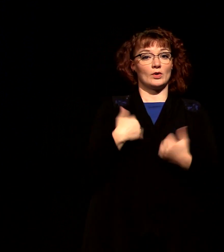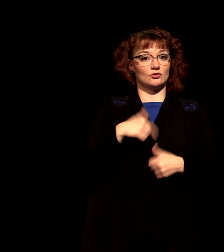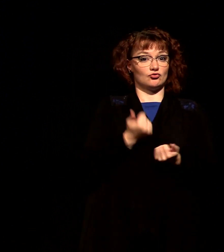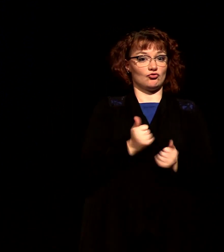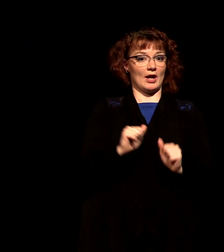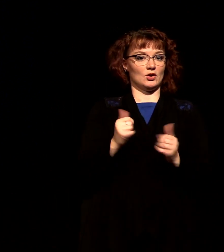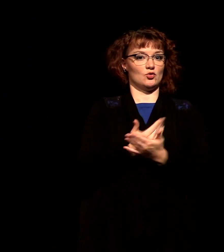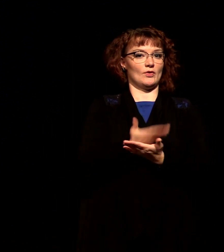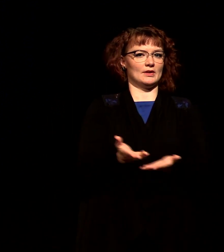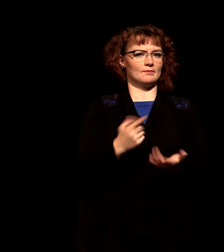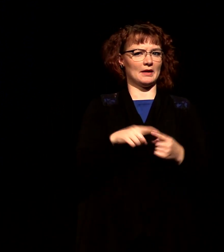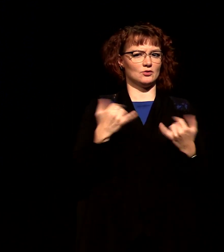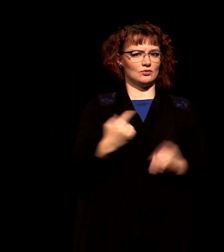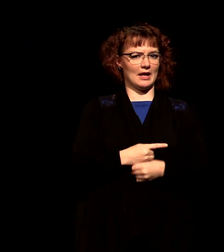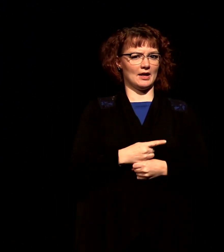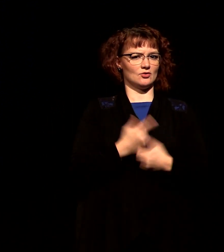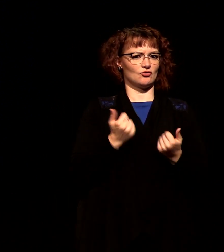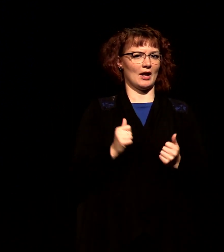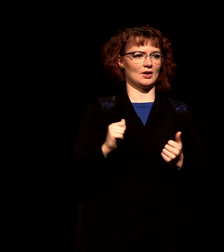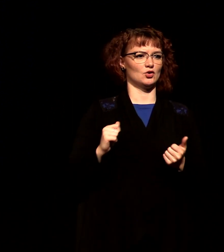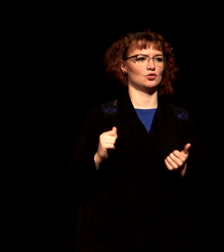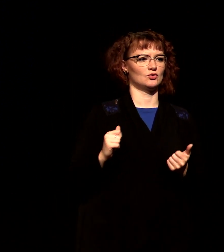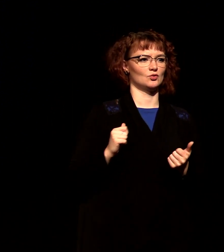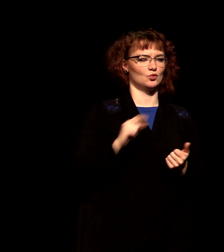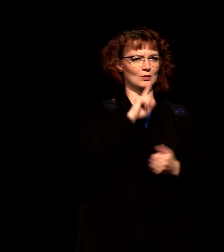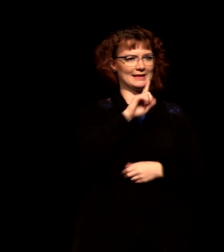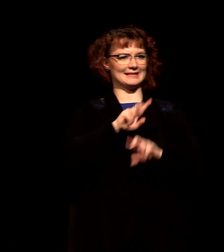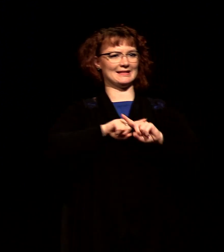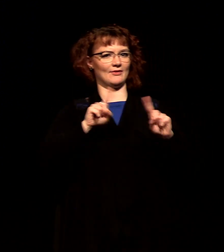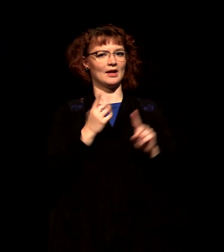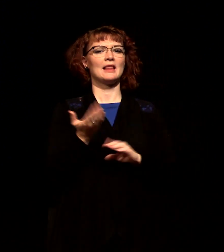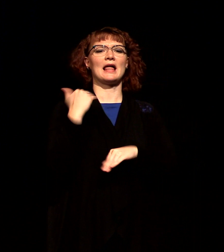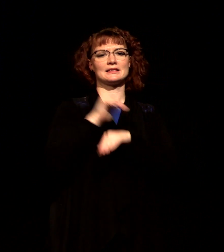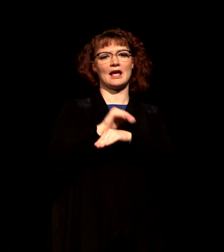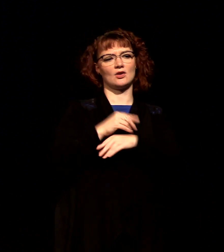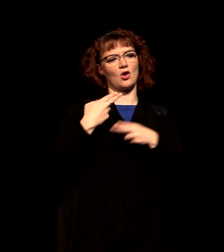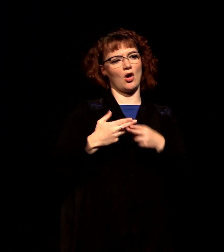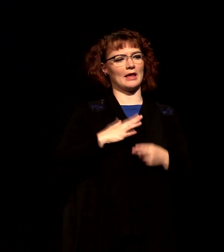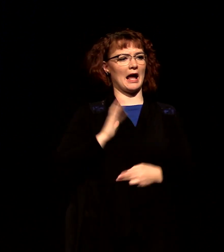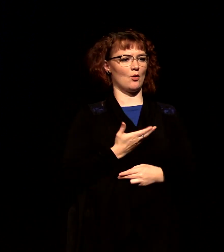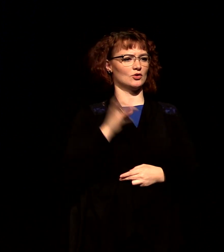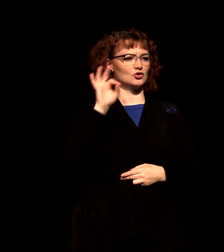going to try something very different. I'm calling it the eights last night, we call it the sevens. I have three